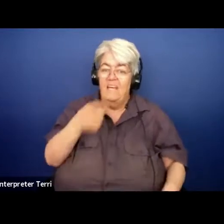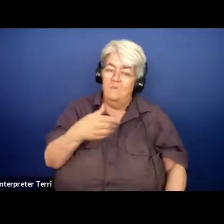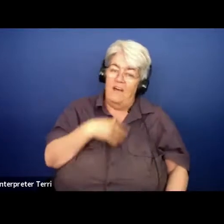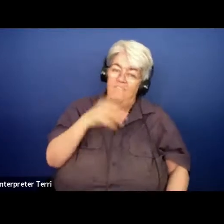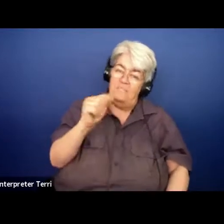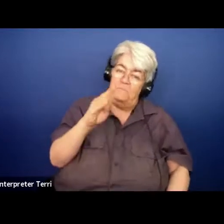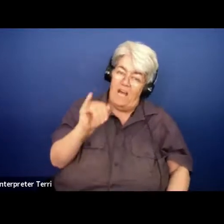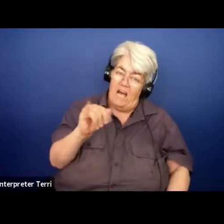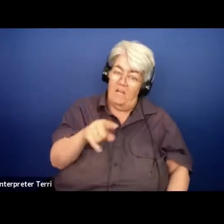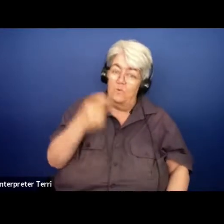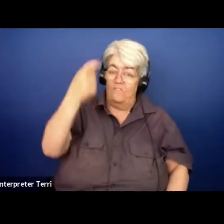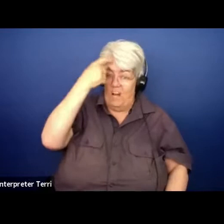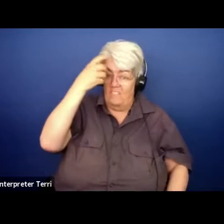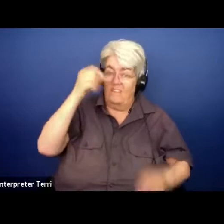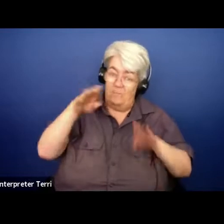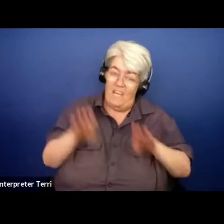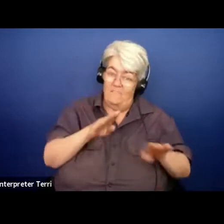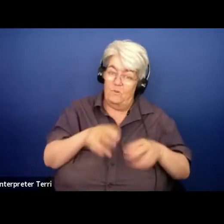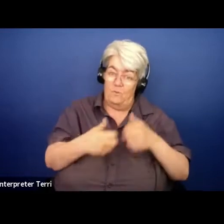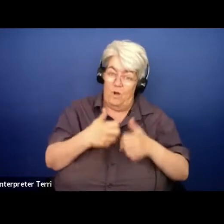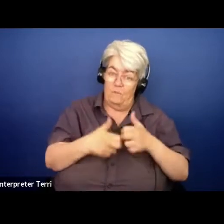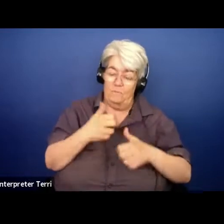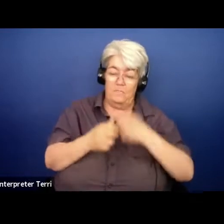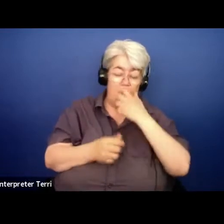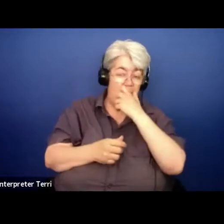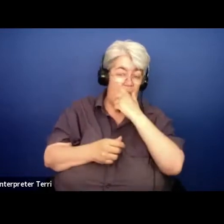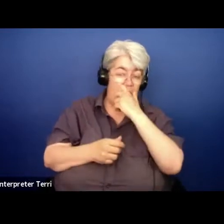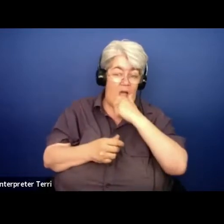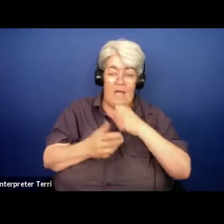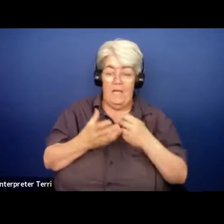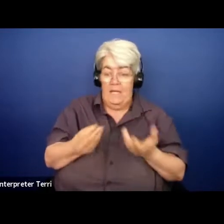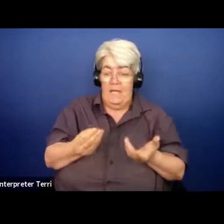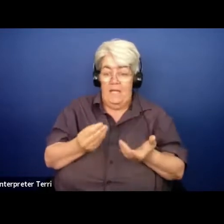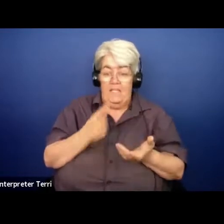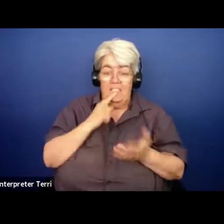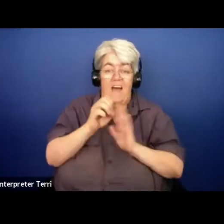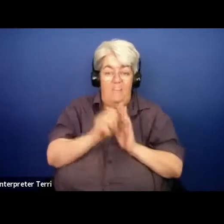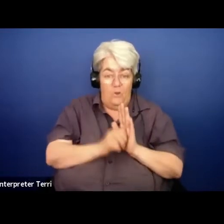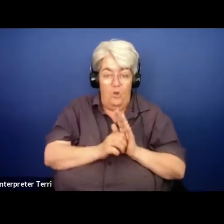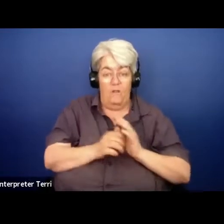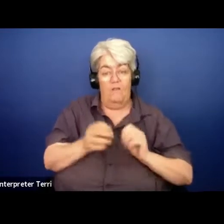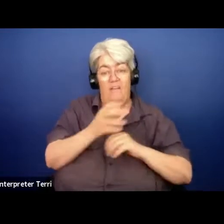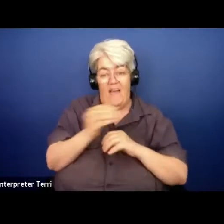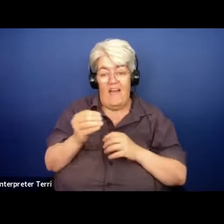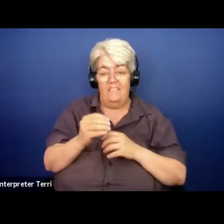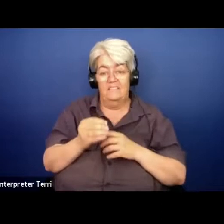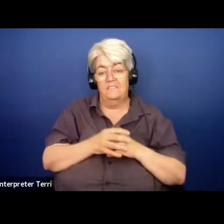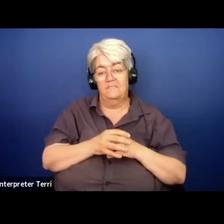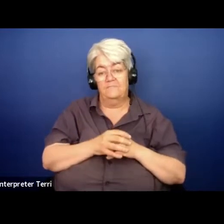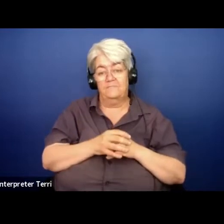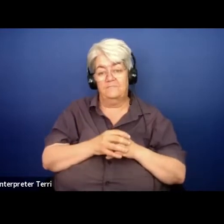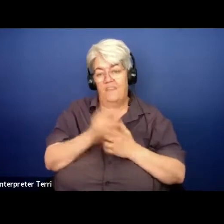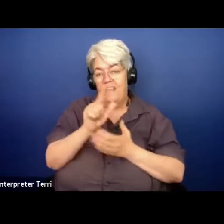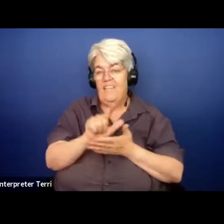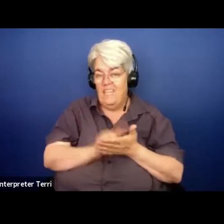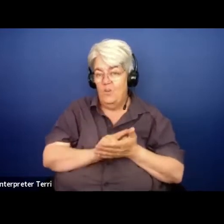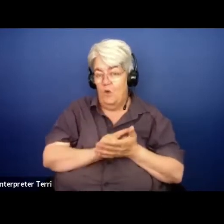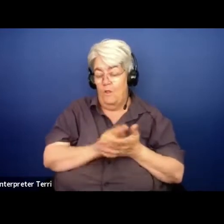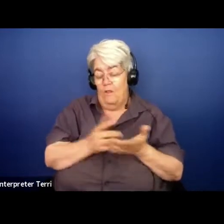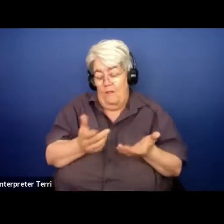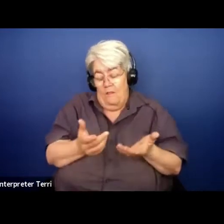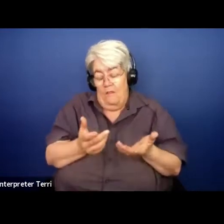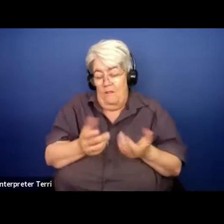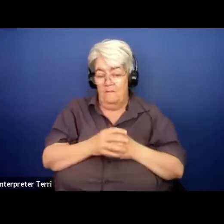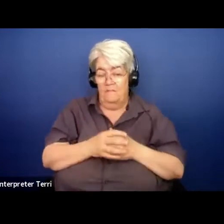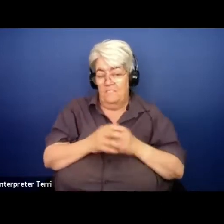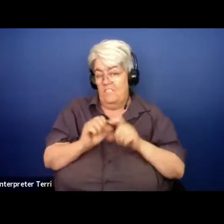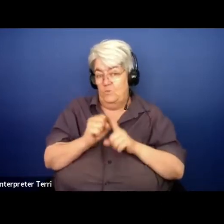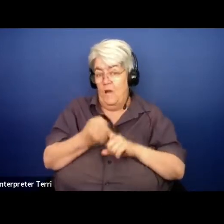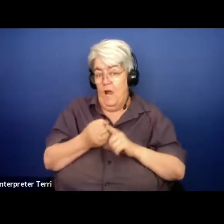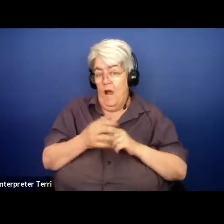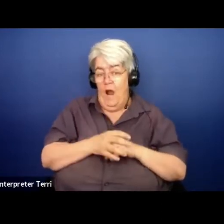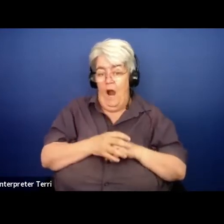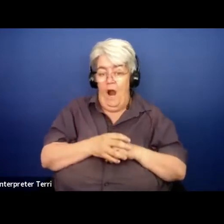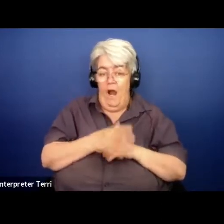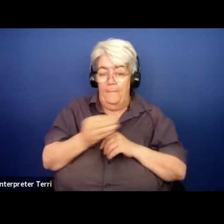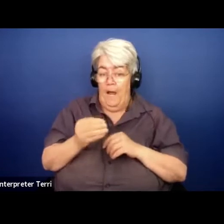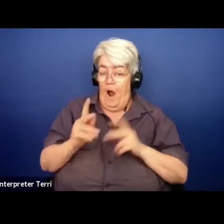impairment, it becomes an ethical and legal issue in the variety of ways. Are people responsible